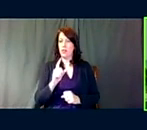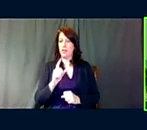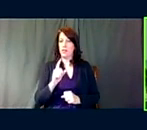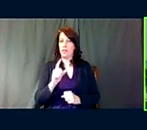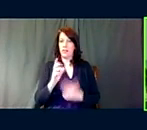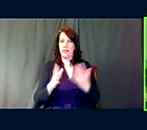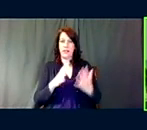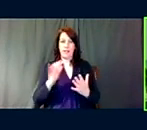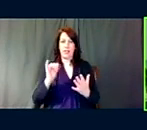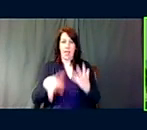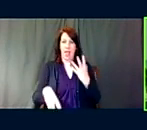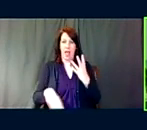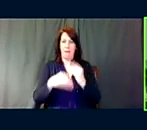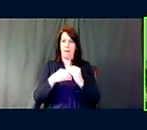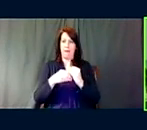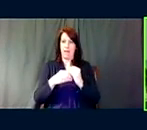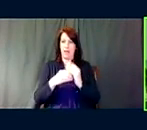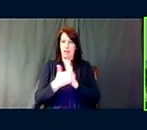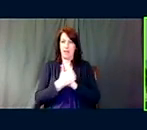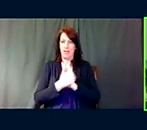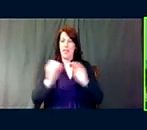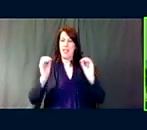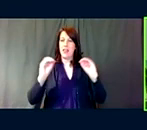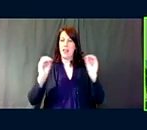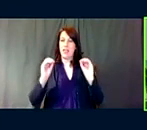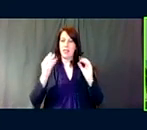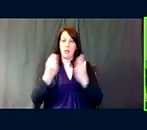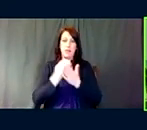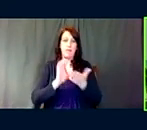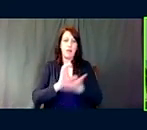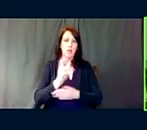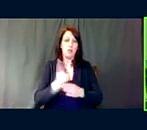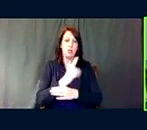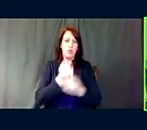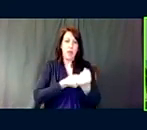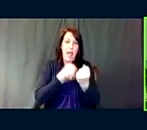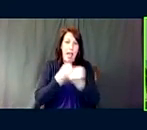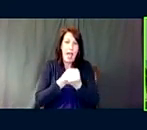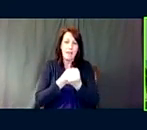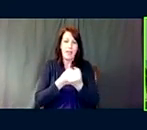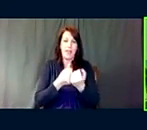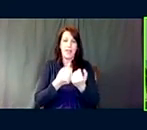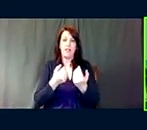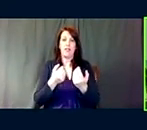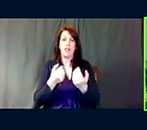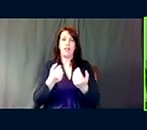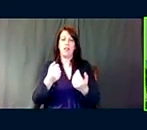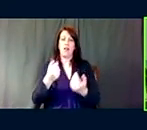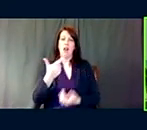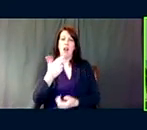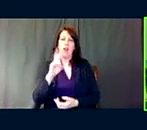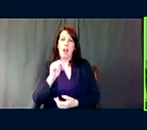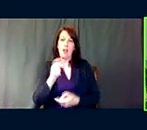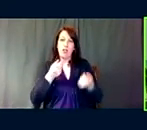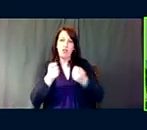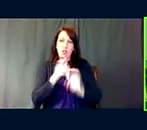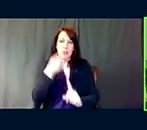SURE OF COURSE GIVEN THE DICKEY AMENDMENT THAT NOTHING WAS -- NO FUNDS WERE BEING USED TO